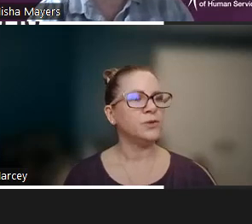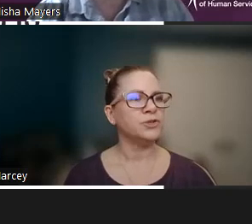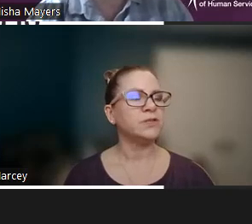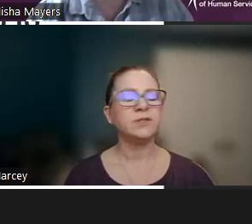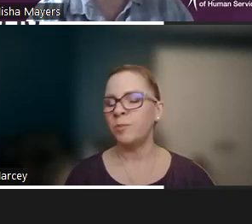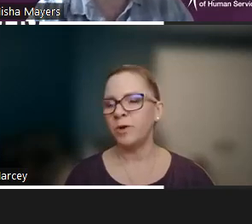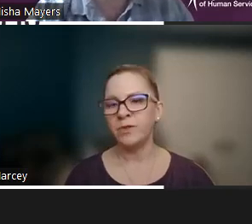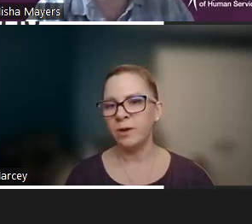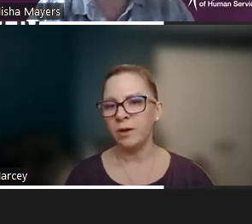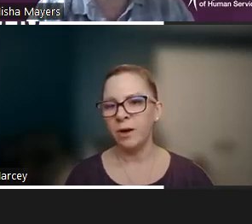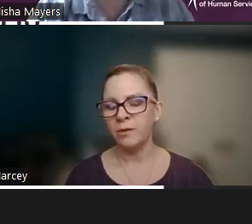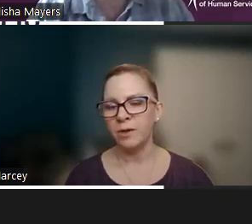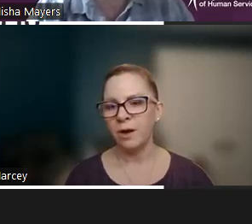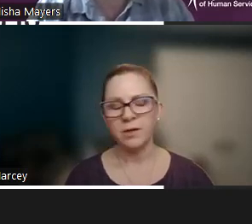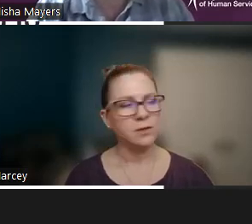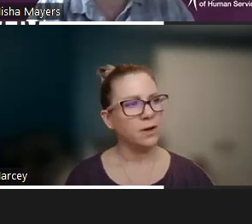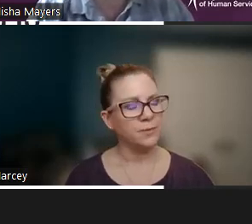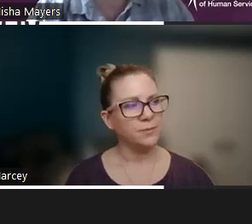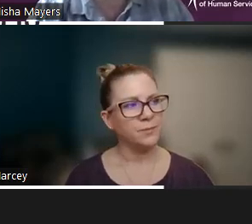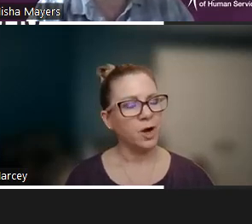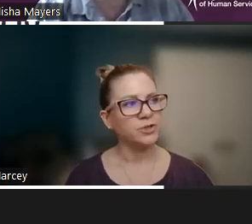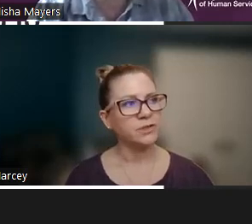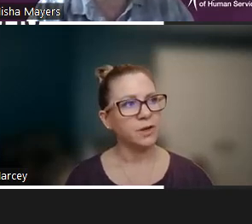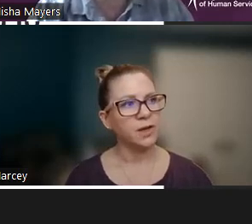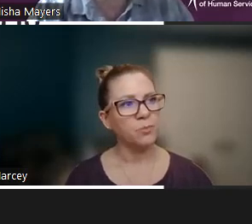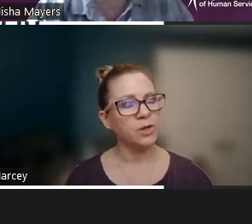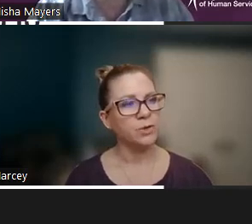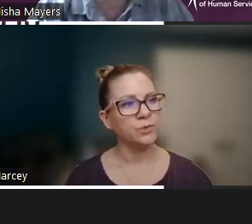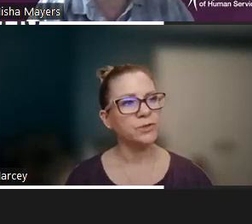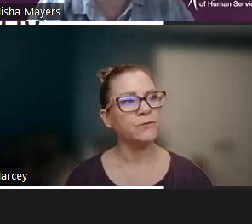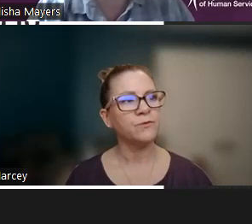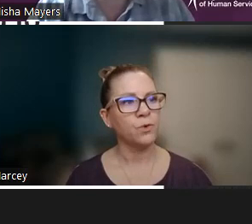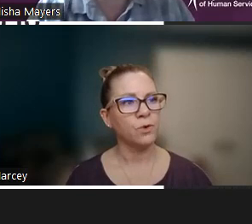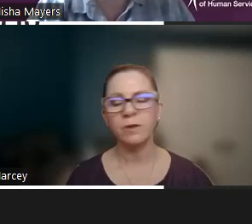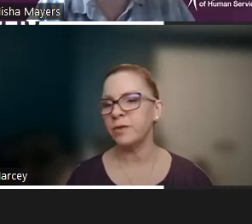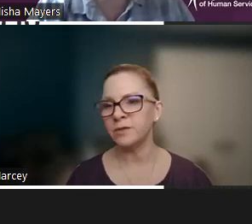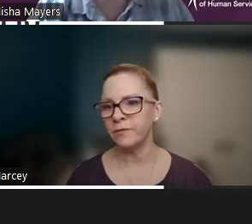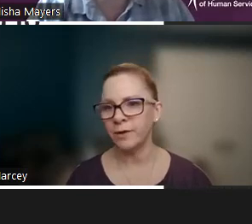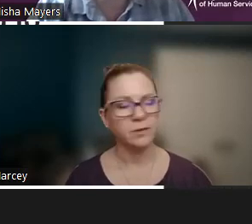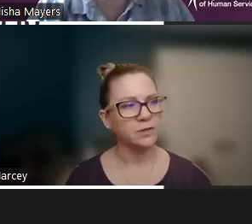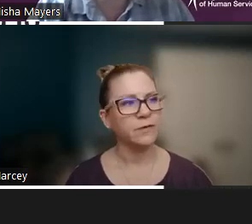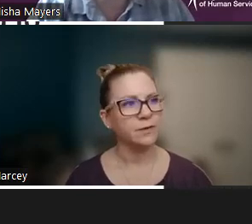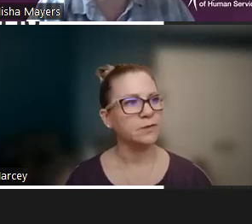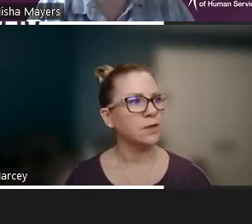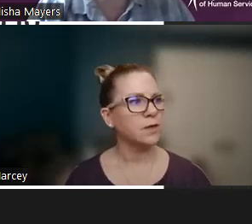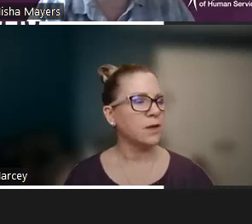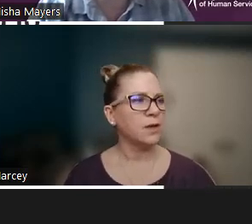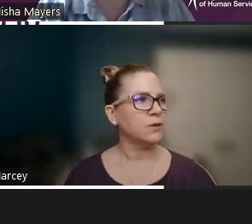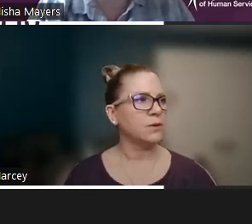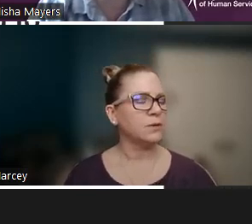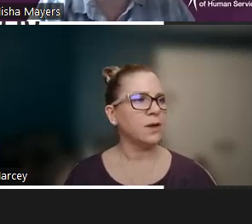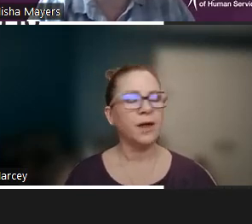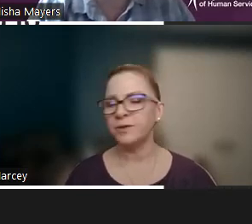THESE ARE JUST SOME OF THE OPTIONS THAT CAN BE USED FOR THIS FUND -- THESE FUNDS.